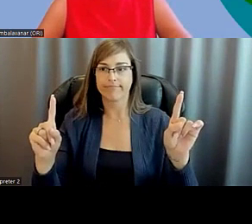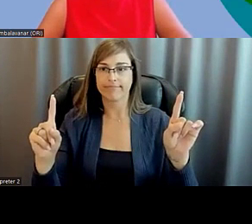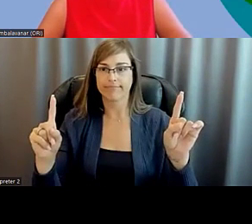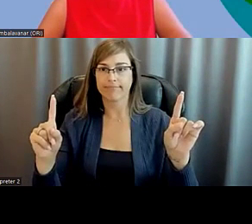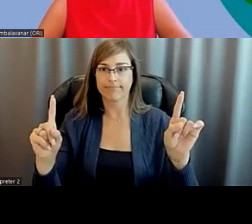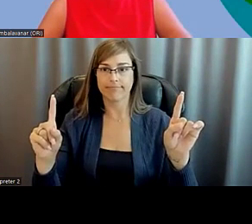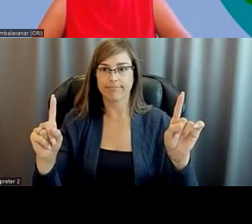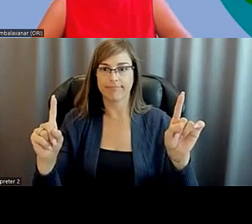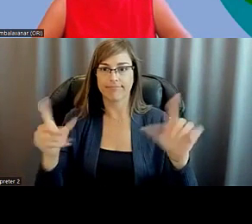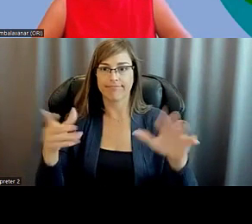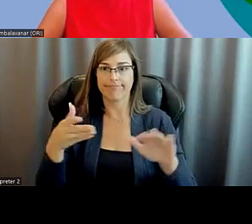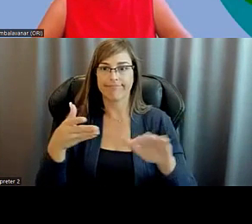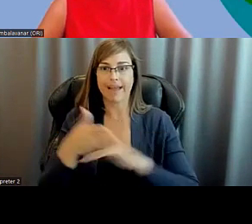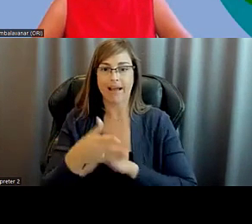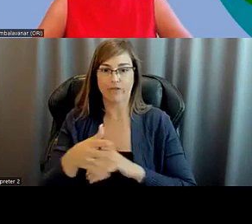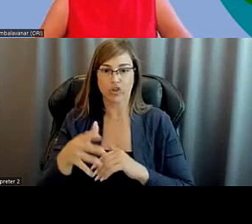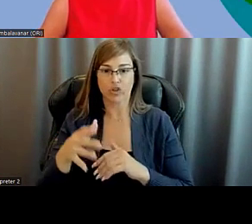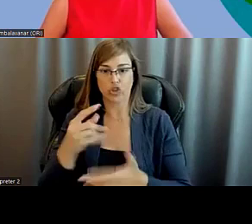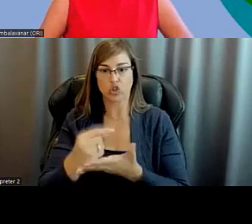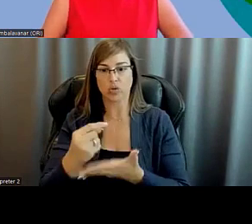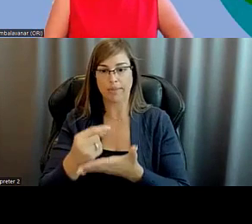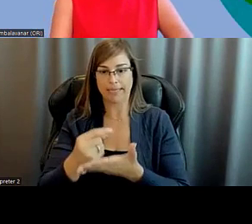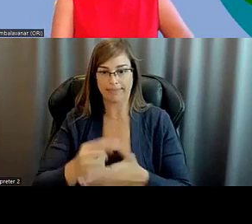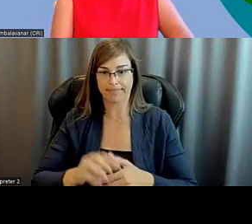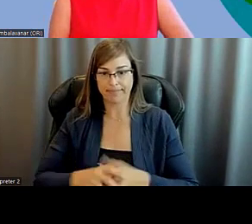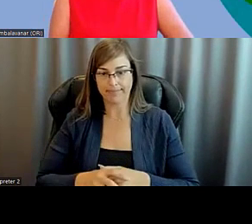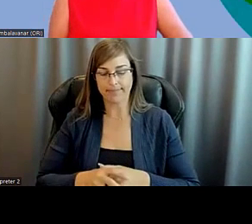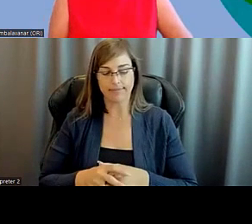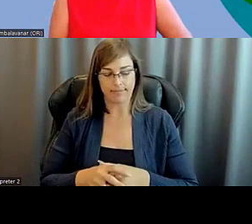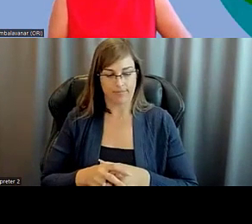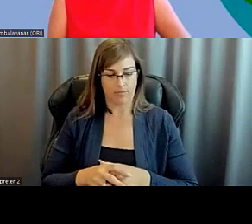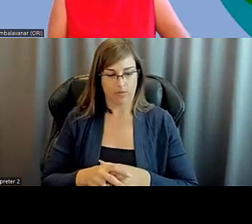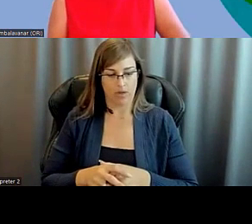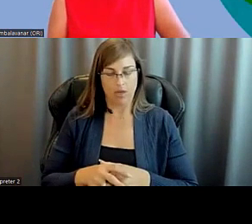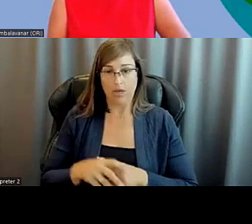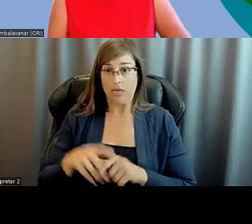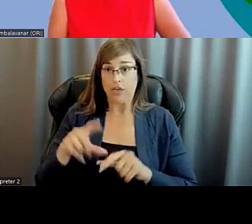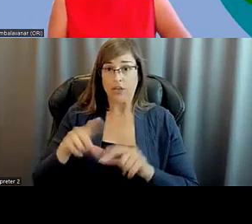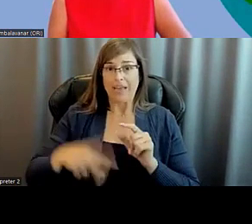after the LPS treatment. You cannot tell that they are same